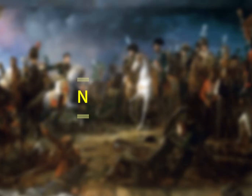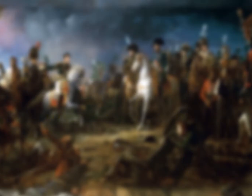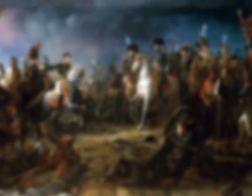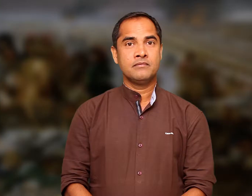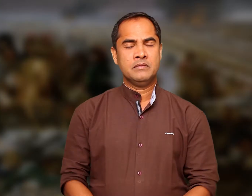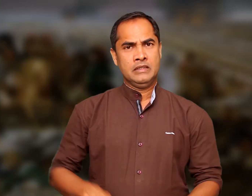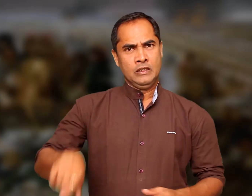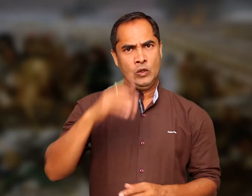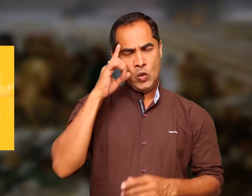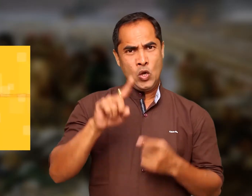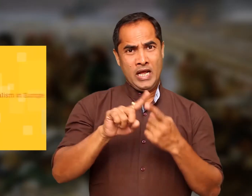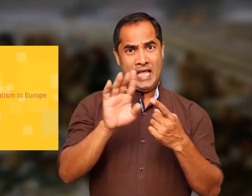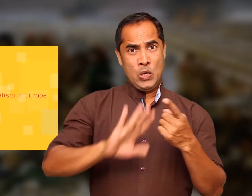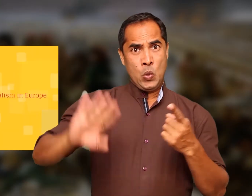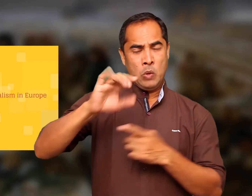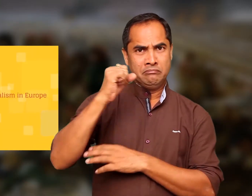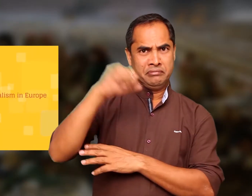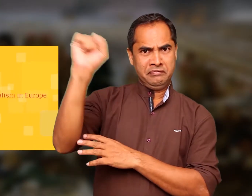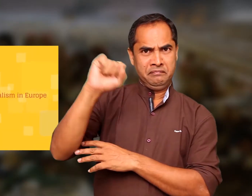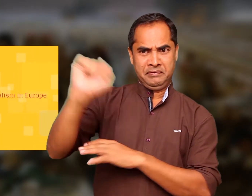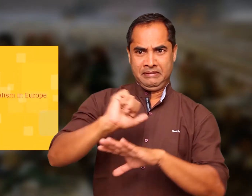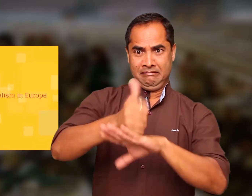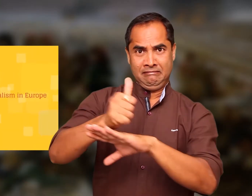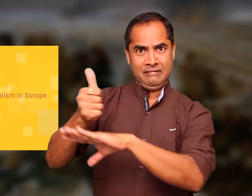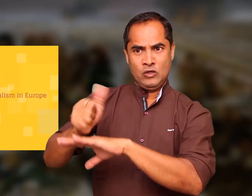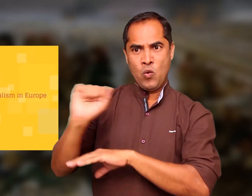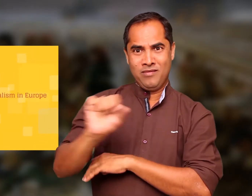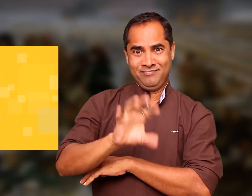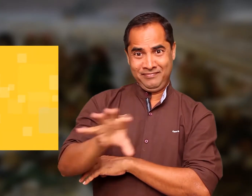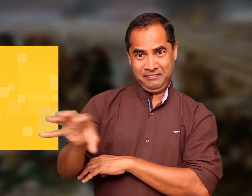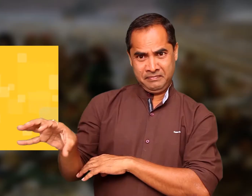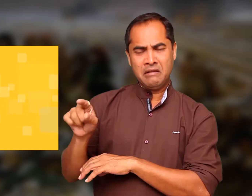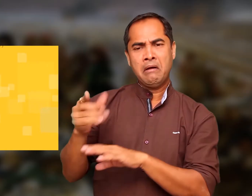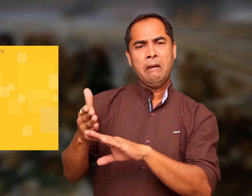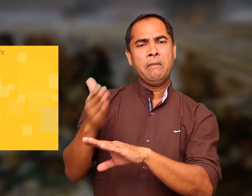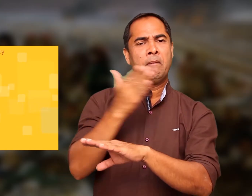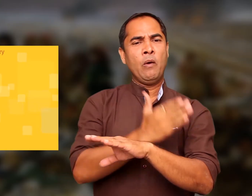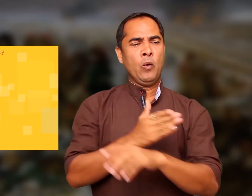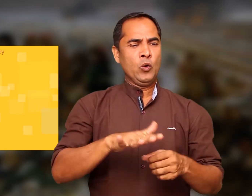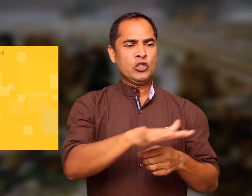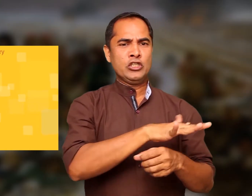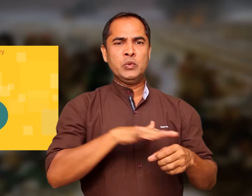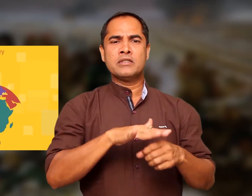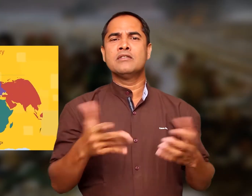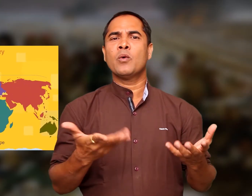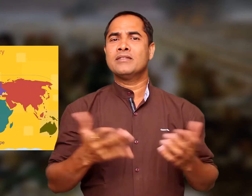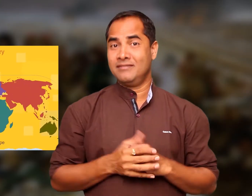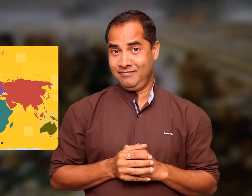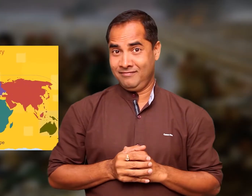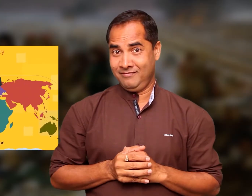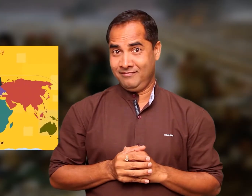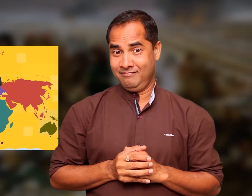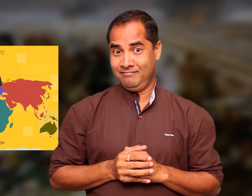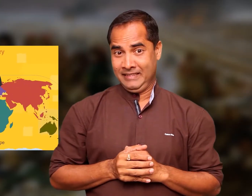Now, we would be looking at situation in Europe before the revolution started.